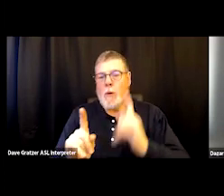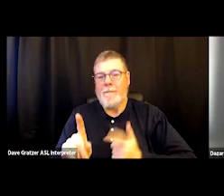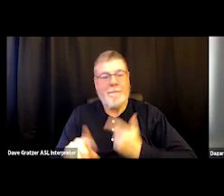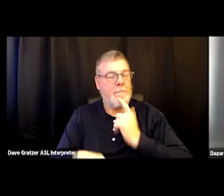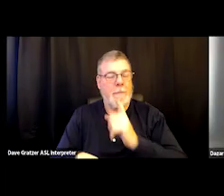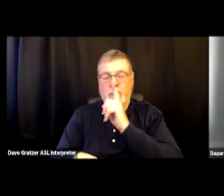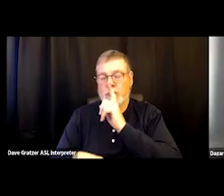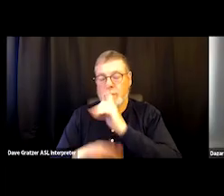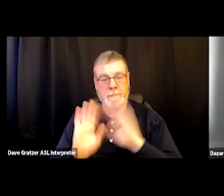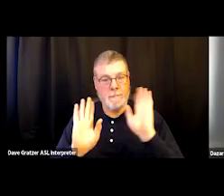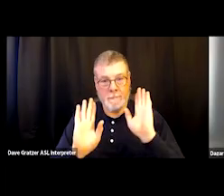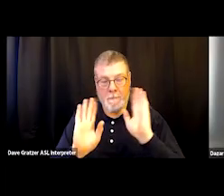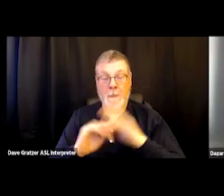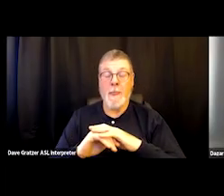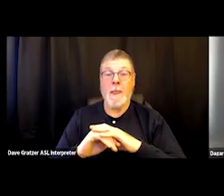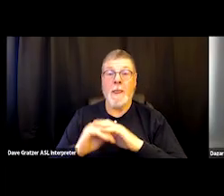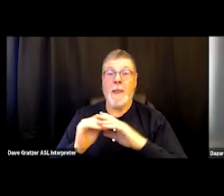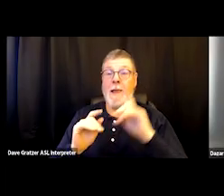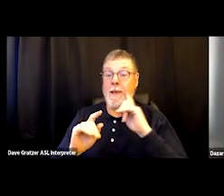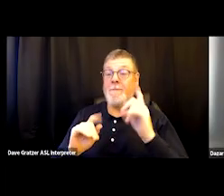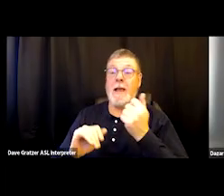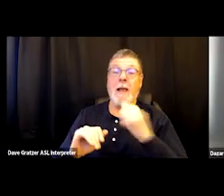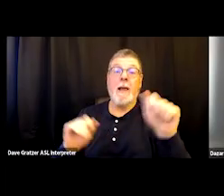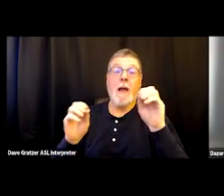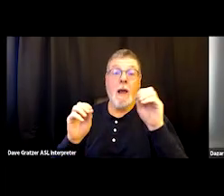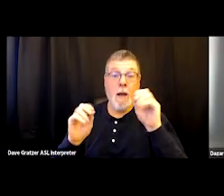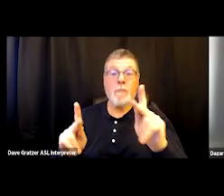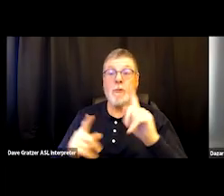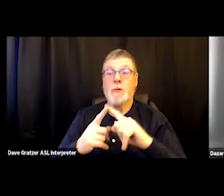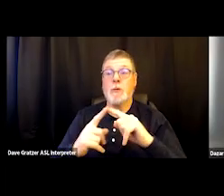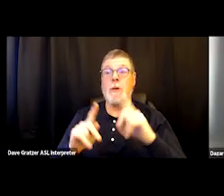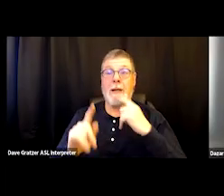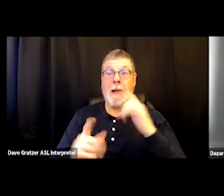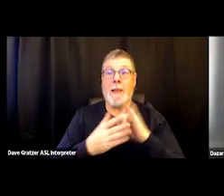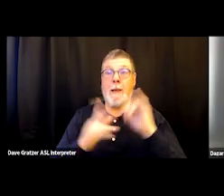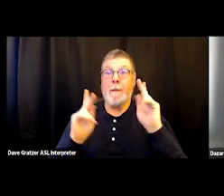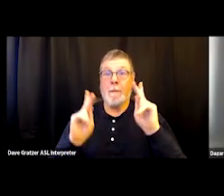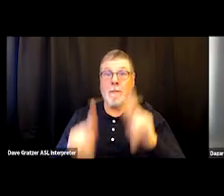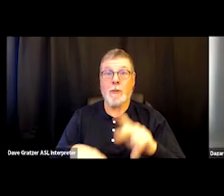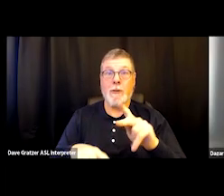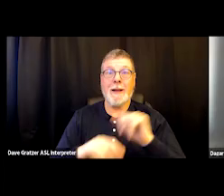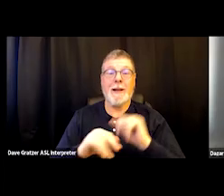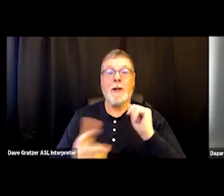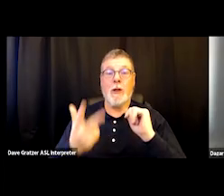If there is any opportunity to say that this individual could work in three different places,